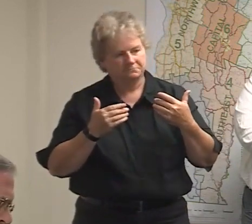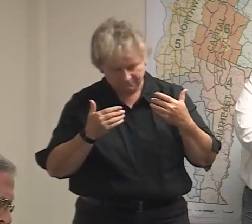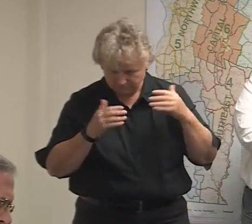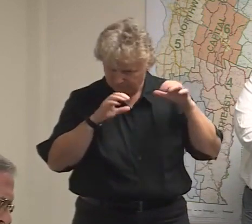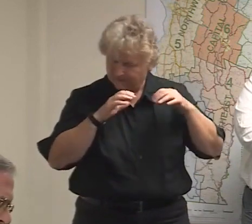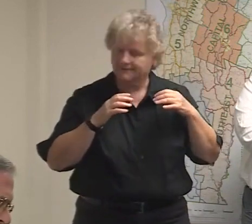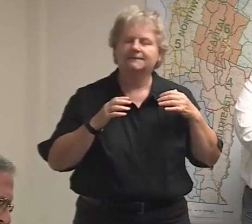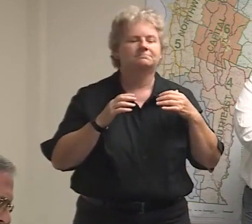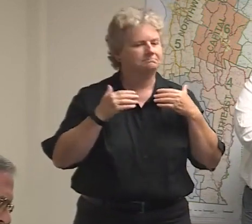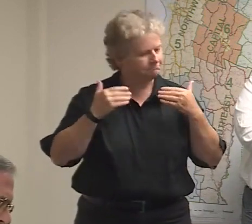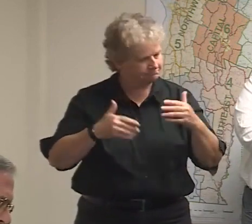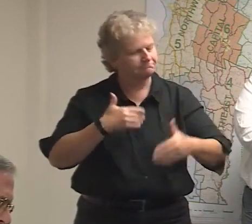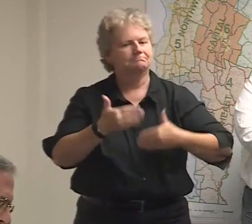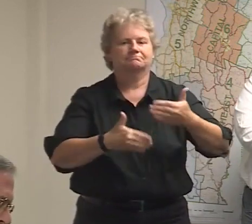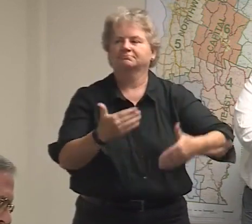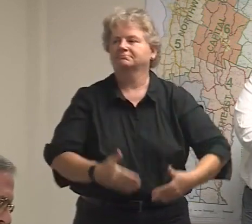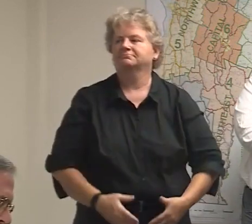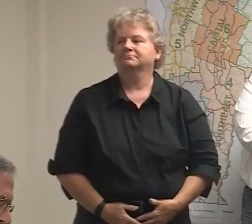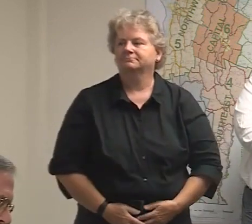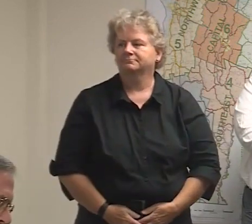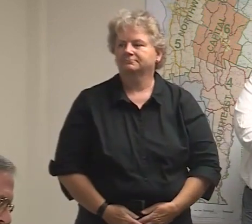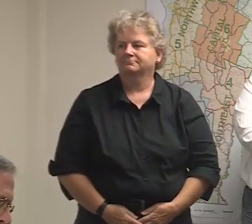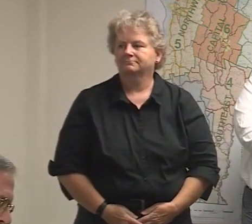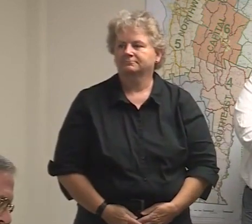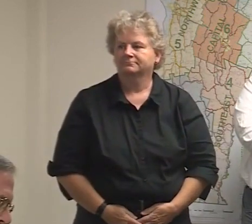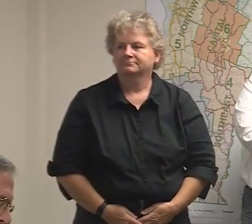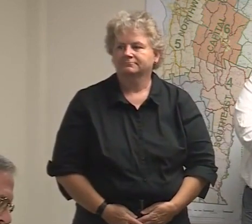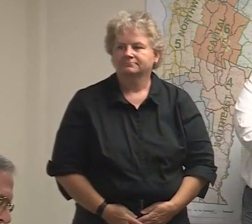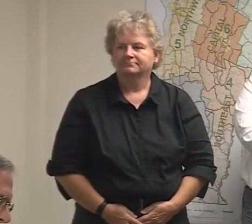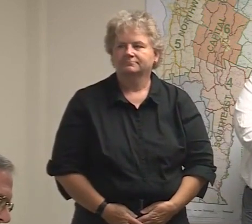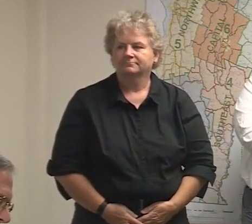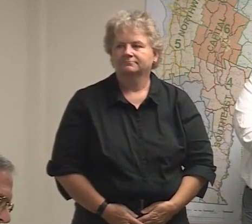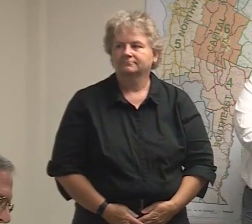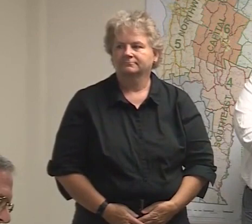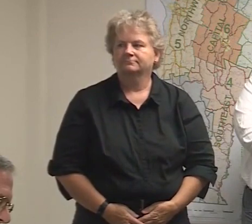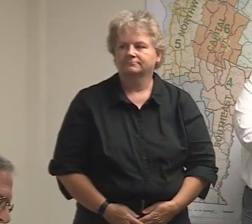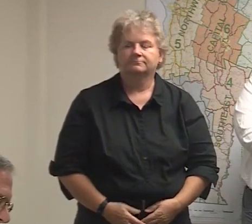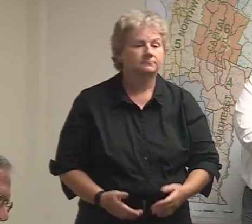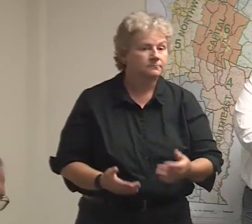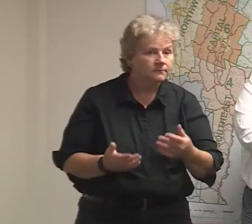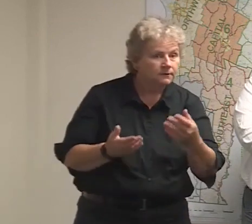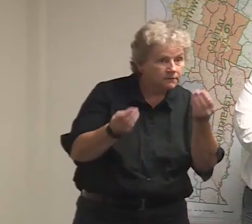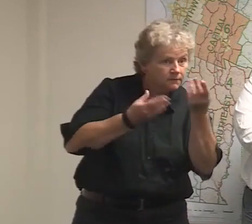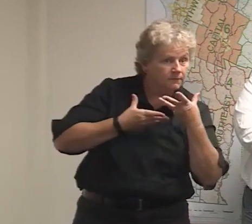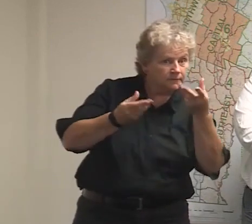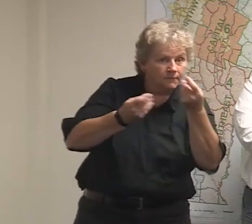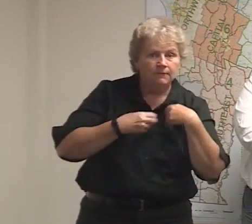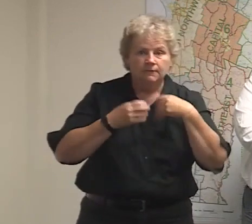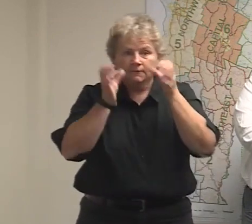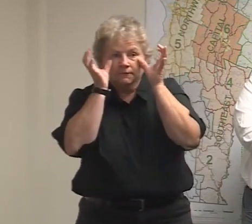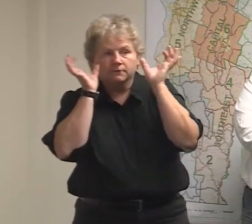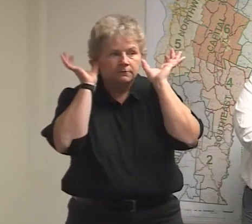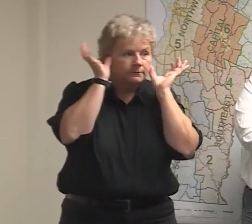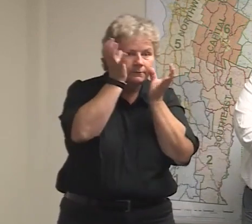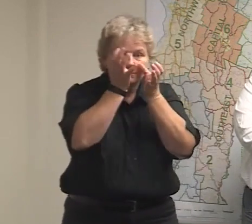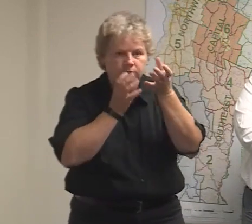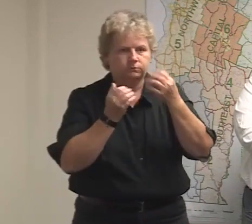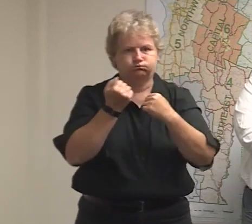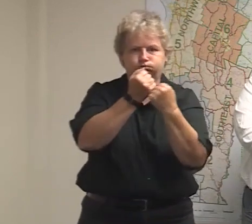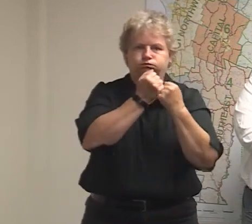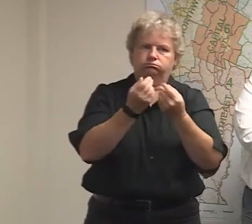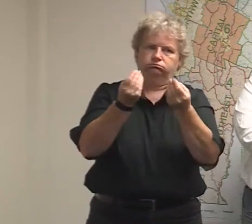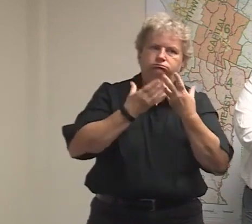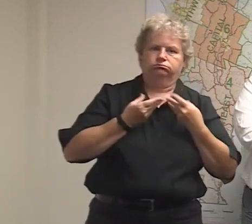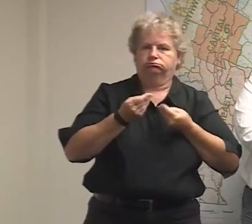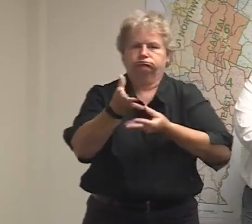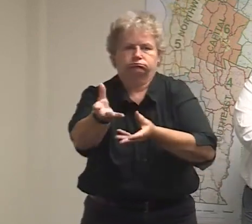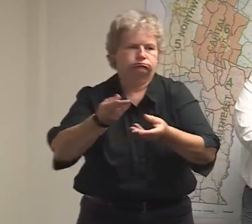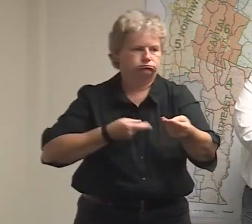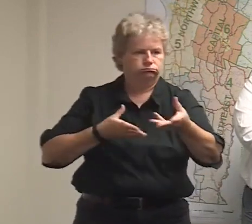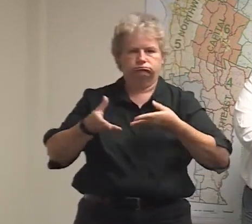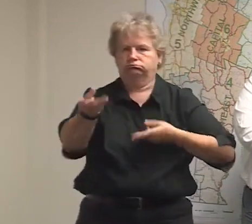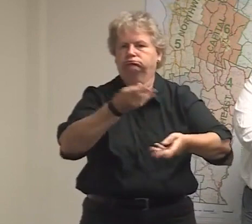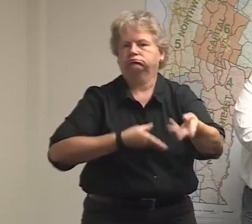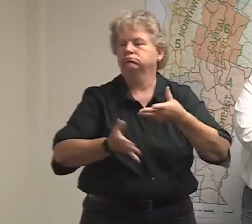BUT WE’RE WE NEED TO TO STICK TOGETHER AND LISTEN AND BE PREPARED AND BE VIGILANT AS WE SET IN ORDER TO DO SO.